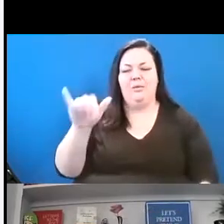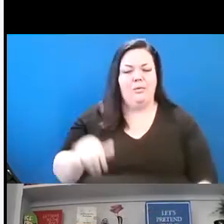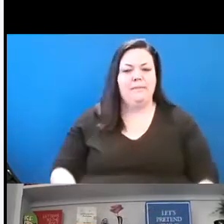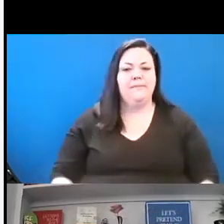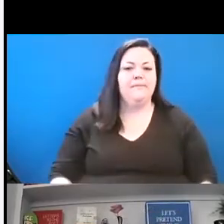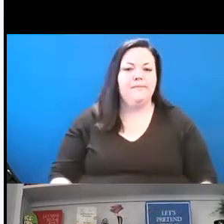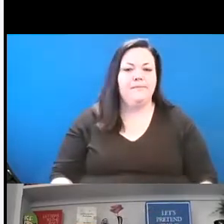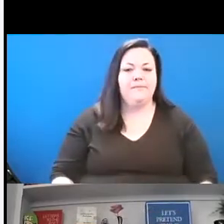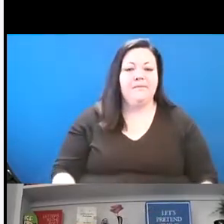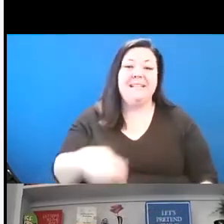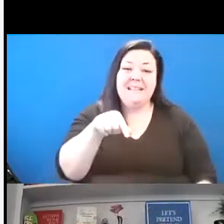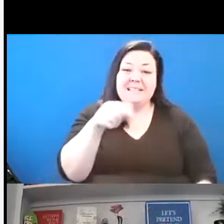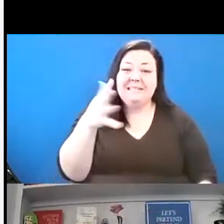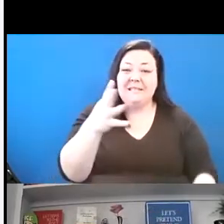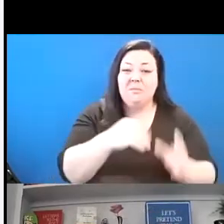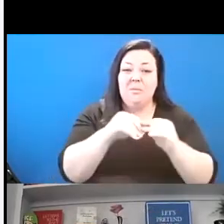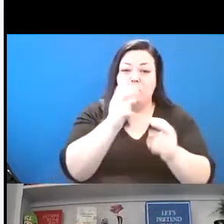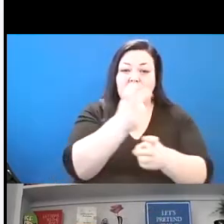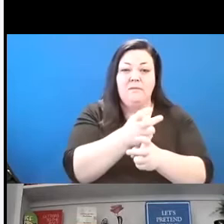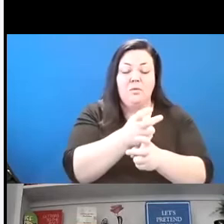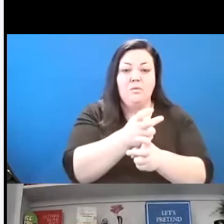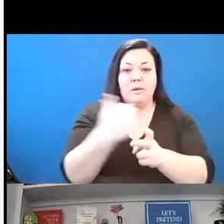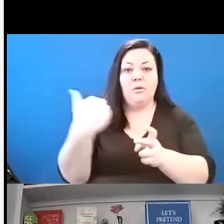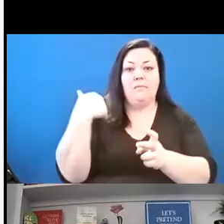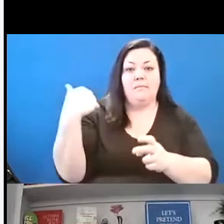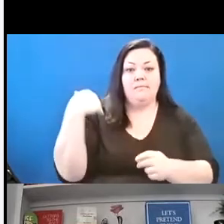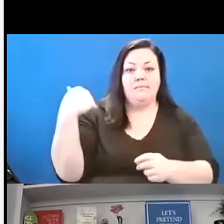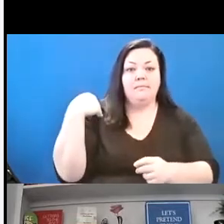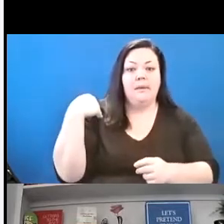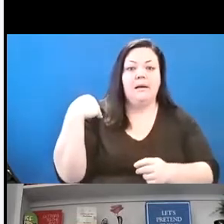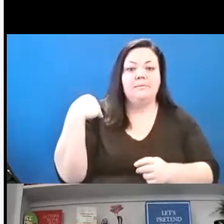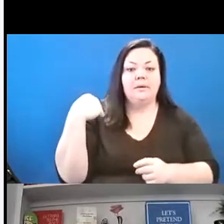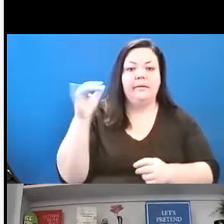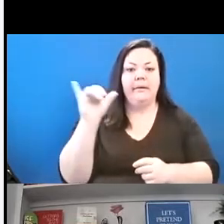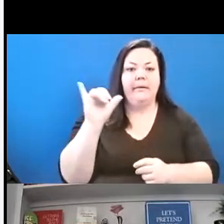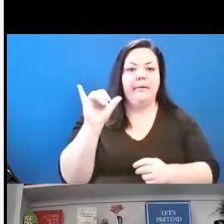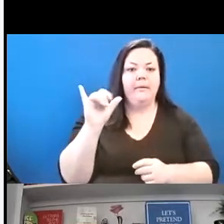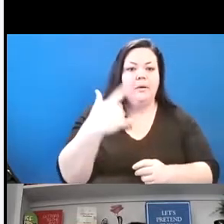this one's a little more difficult it reminds me a little bit like we have some words here